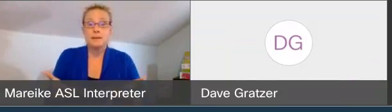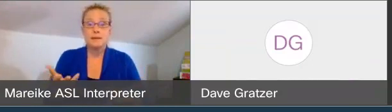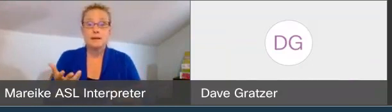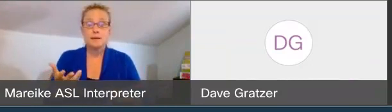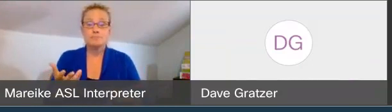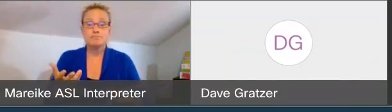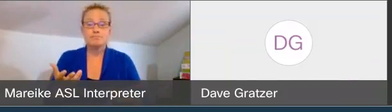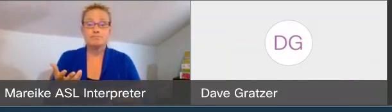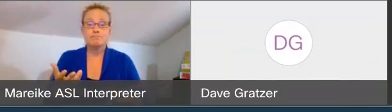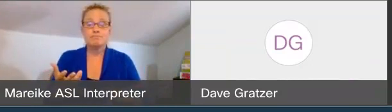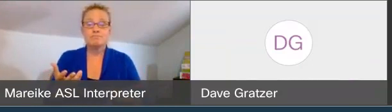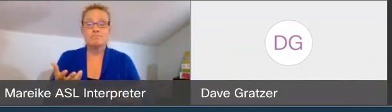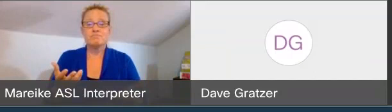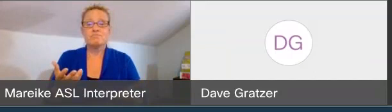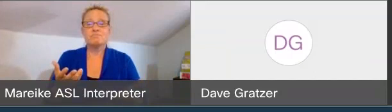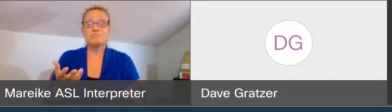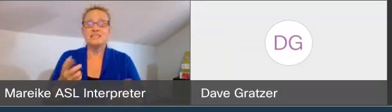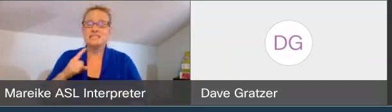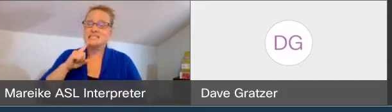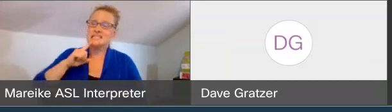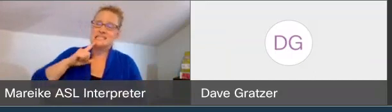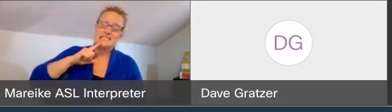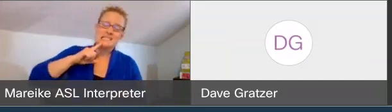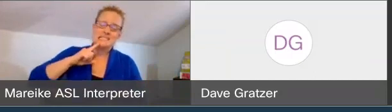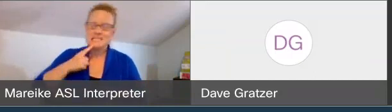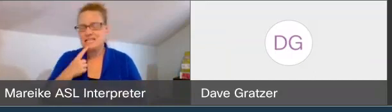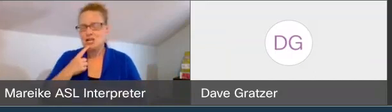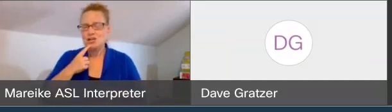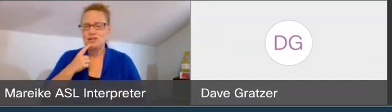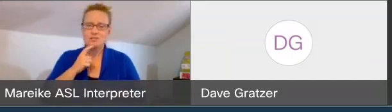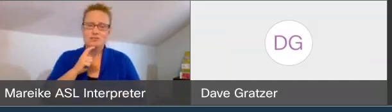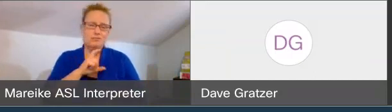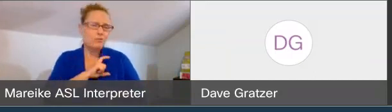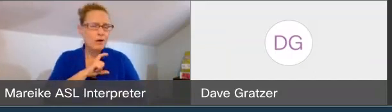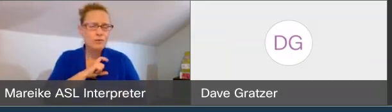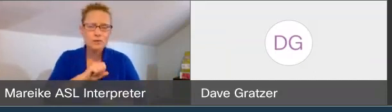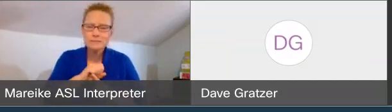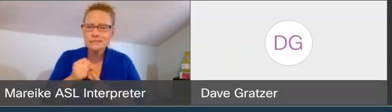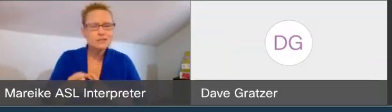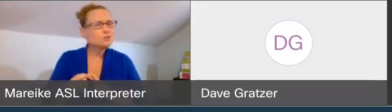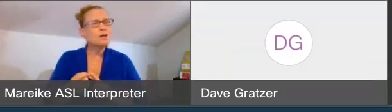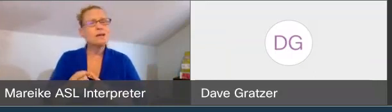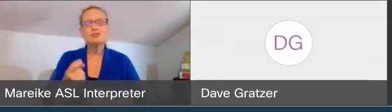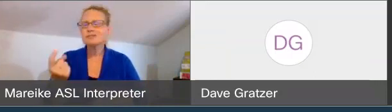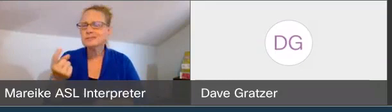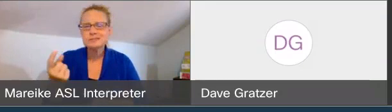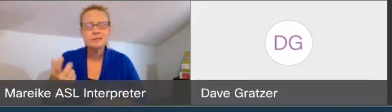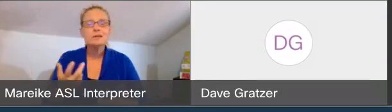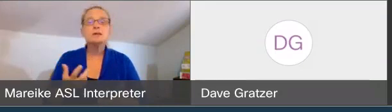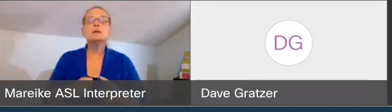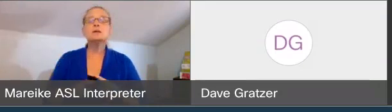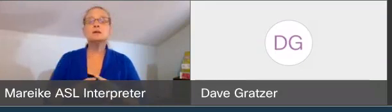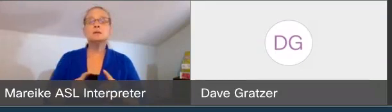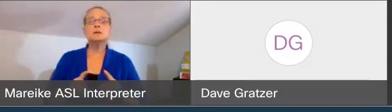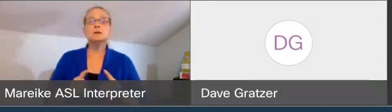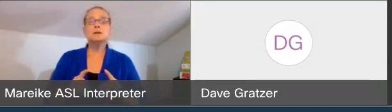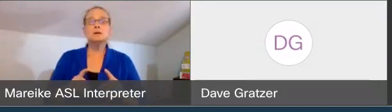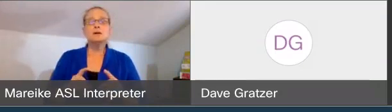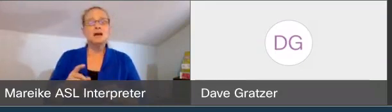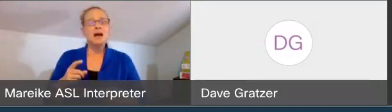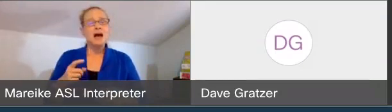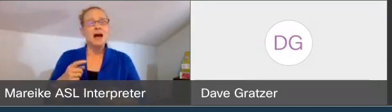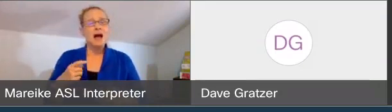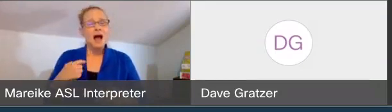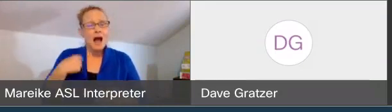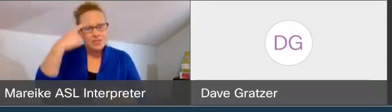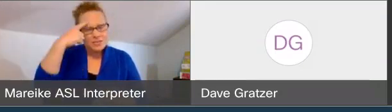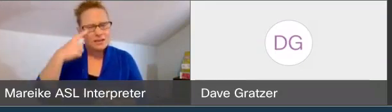a very, very serious law enforcement kind of situation. But I think a lot of this, I'm thinking